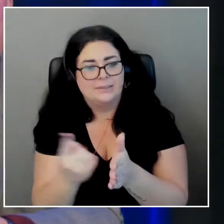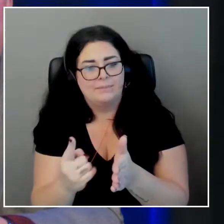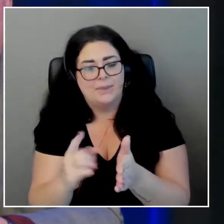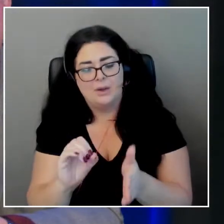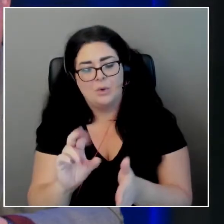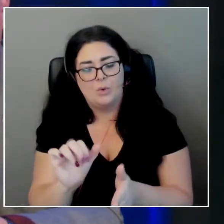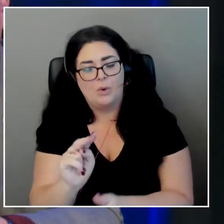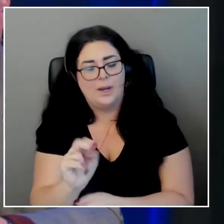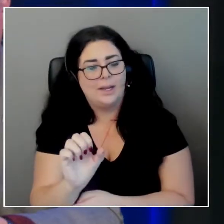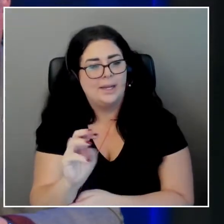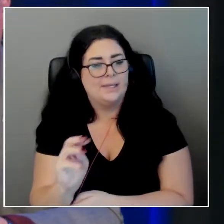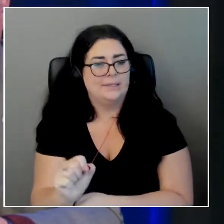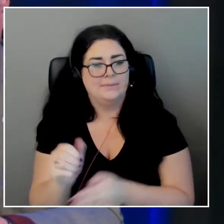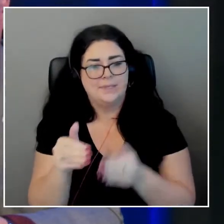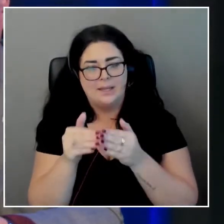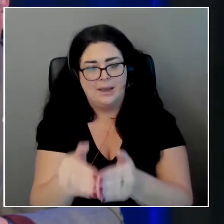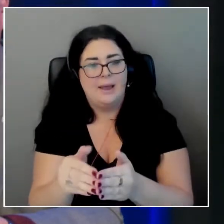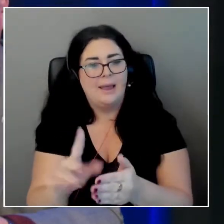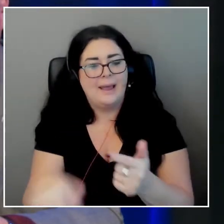negatively impact our natural ecosystems.